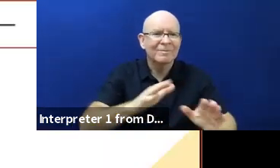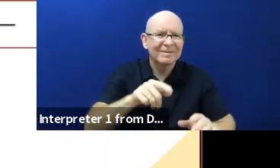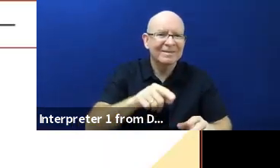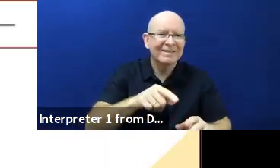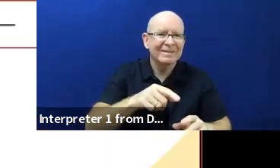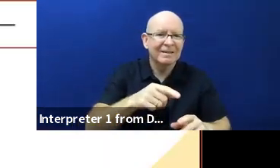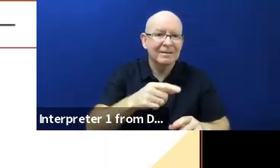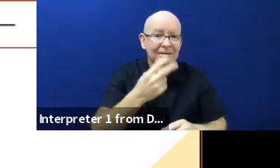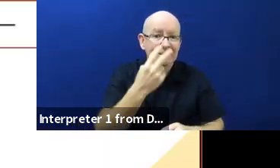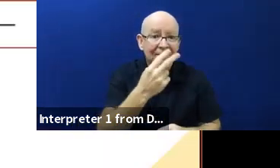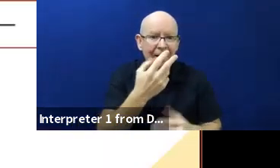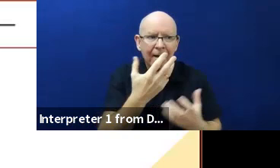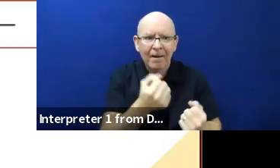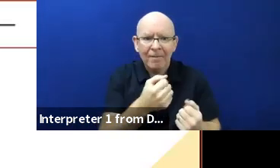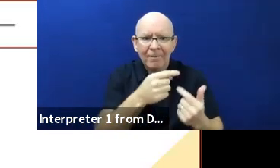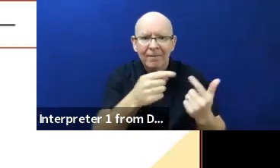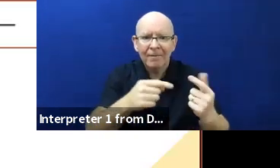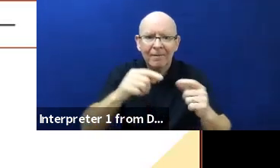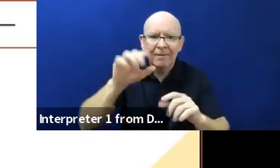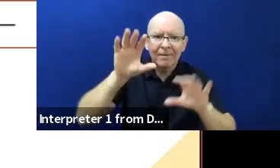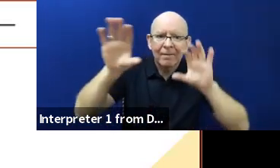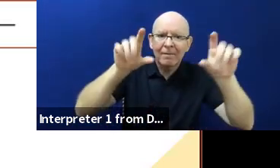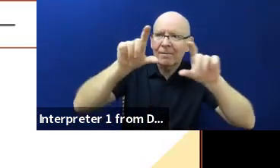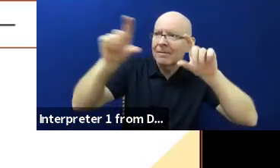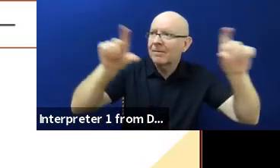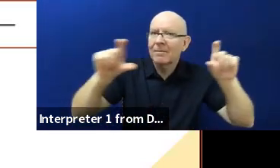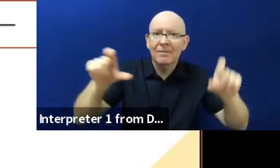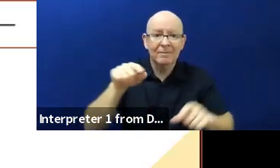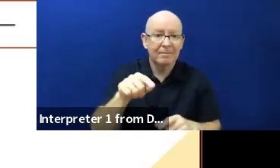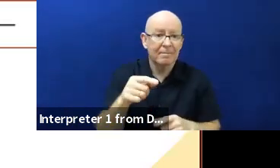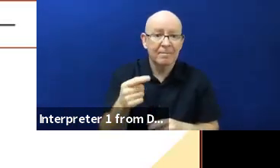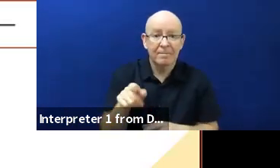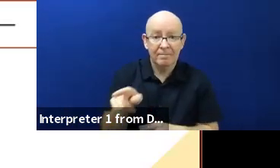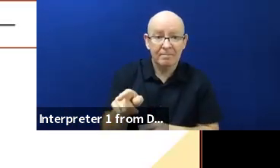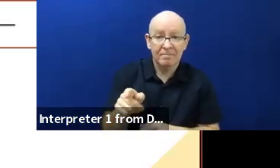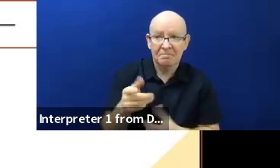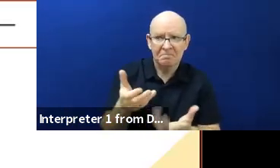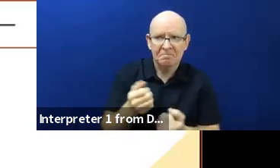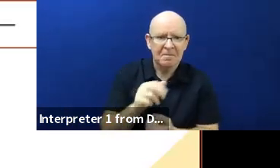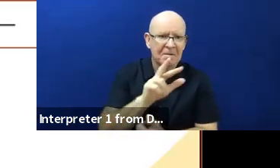Next, thank you. DRECS support is one key element that will enable persons with disabilities to work